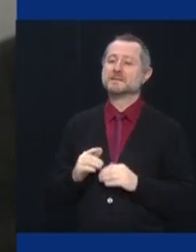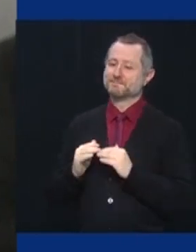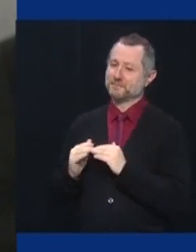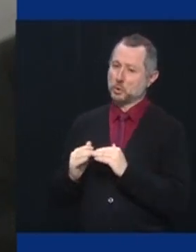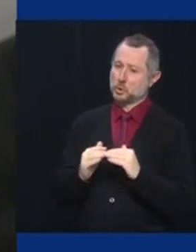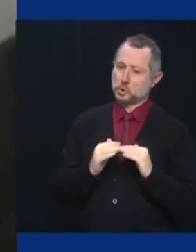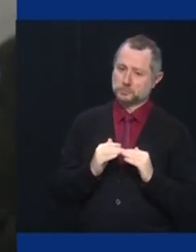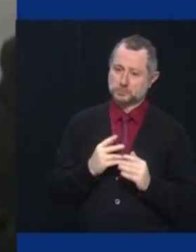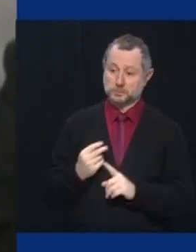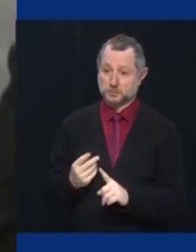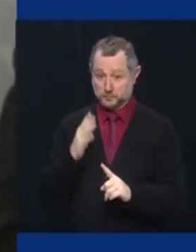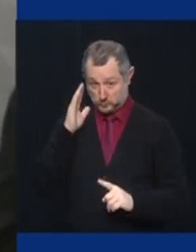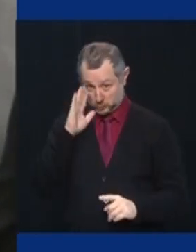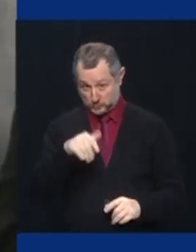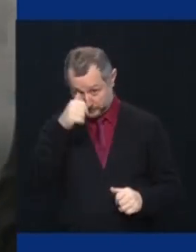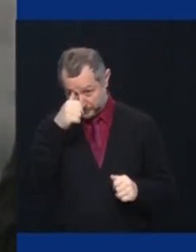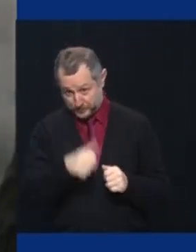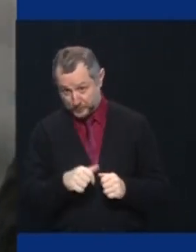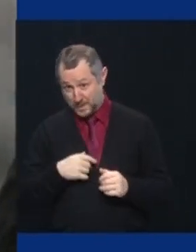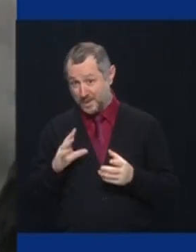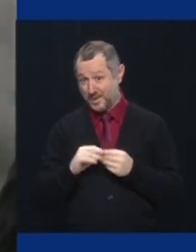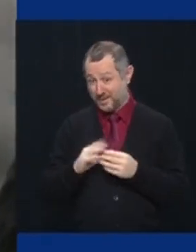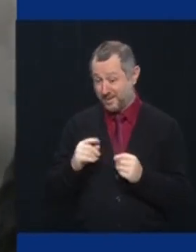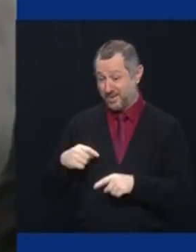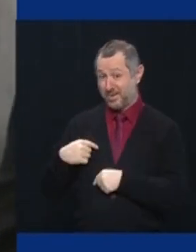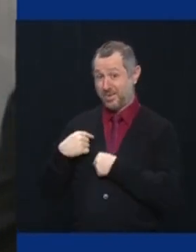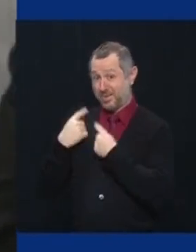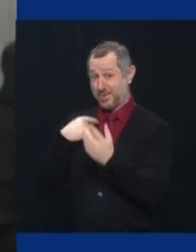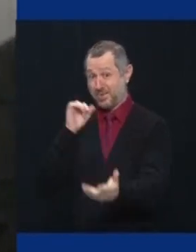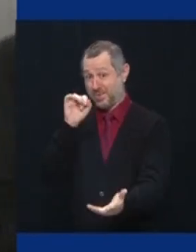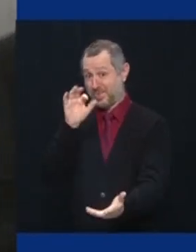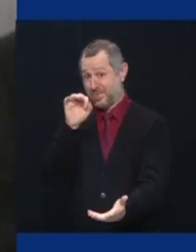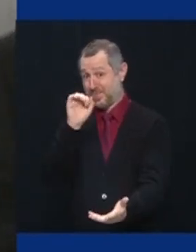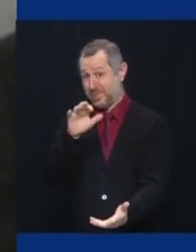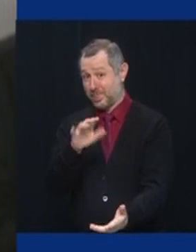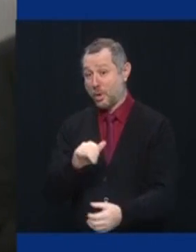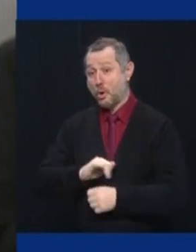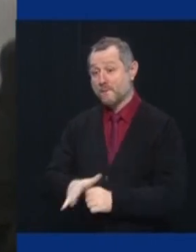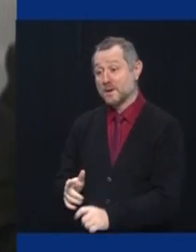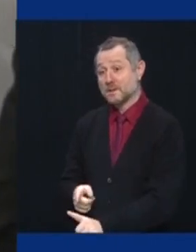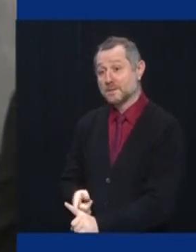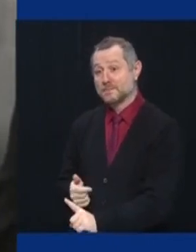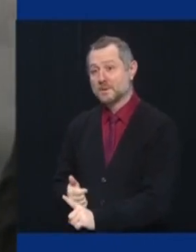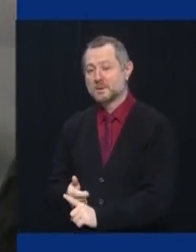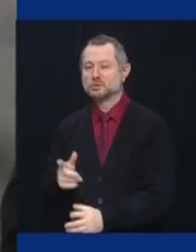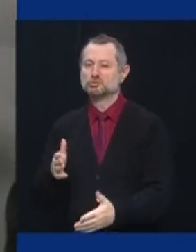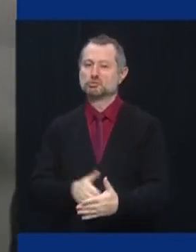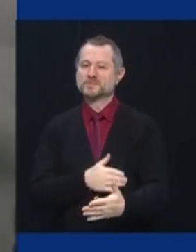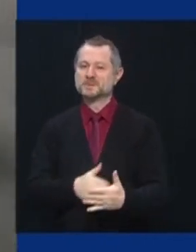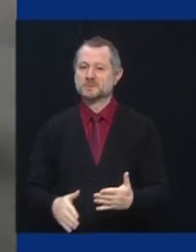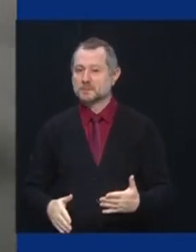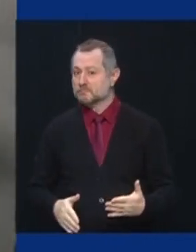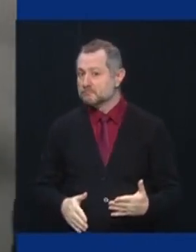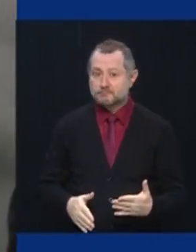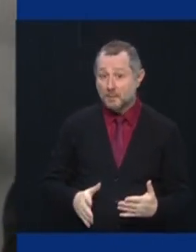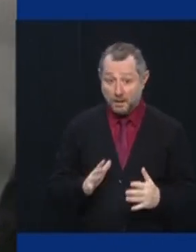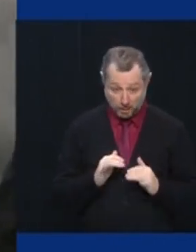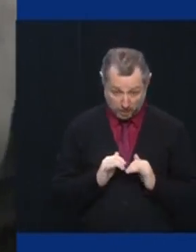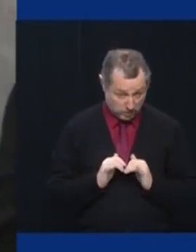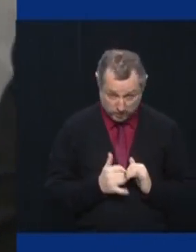BUT AS FAST AS THE SUPPLY ALLOWS. IT ALSO HAS TO BE FAIR. IT HAS TO BE FAIR. WE TALKED ABOUT THIS FROM DAY ONE.